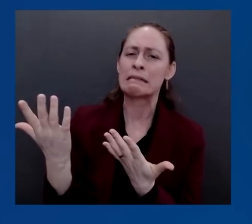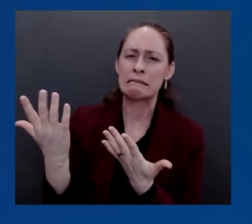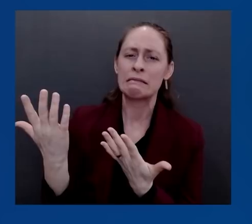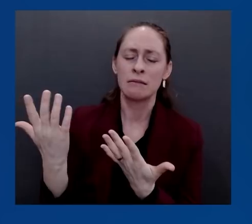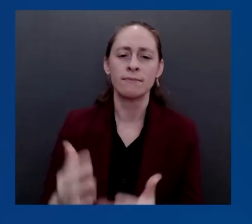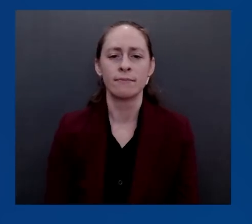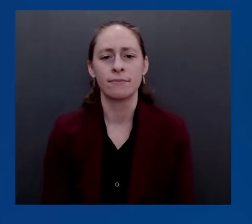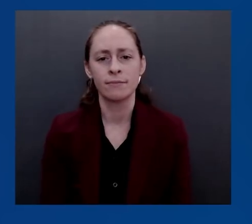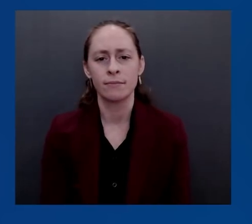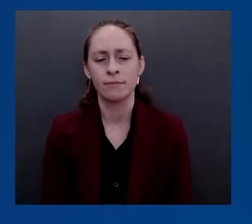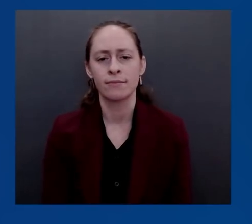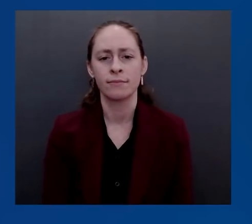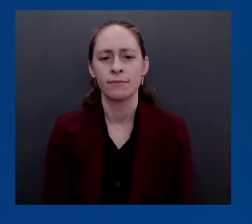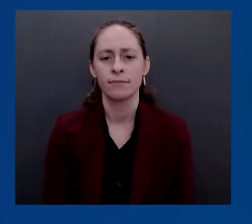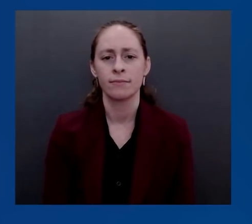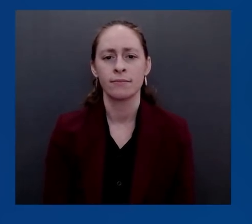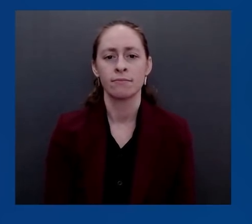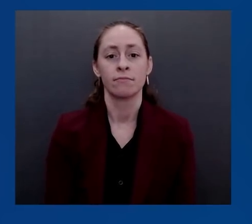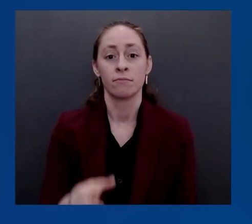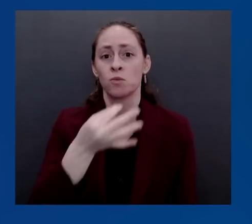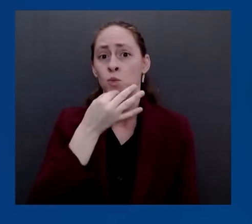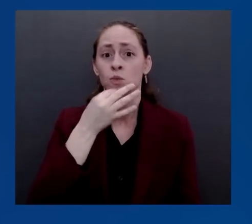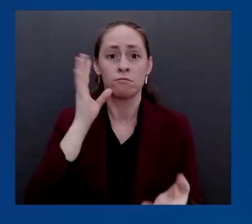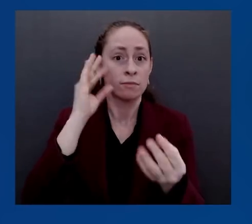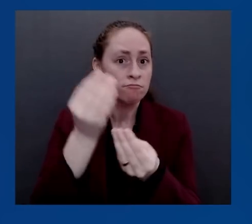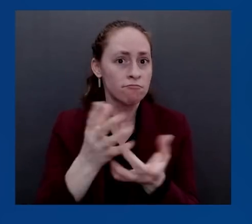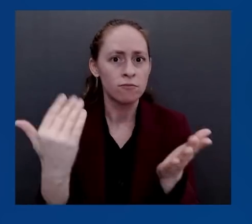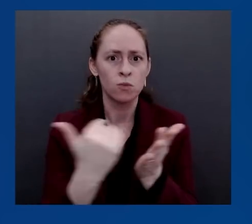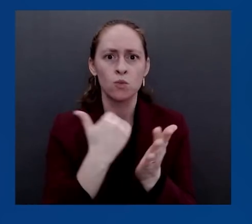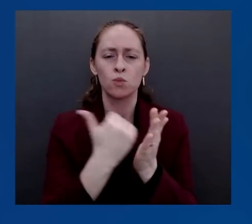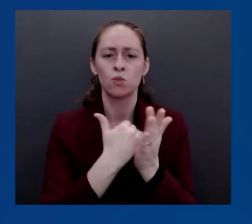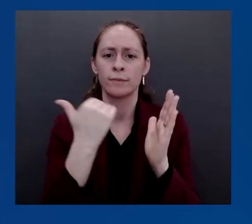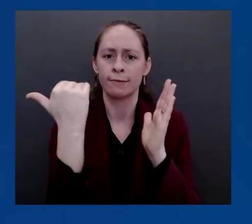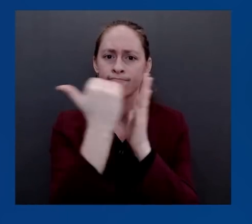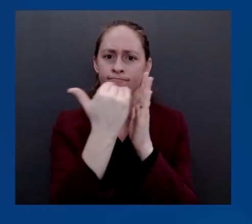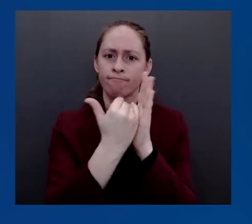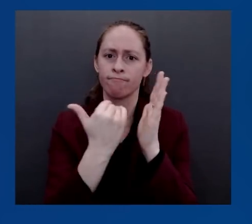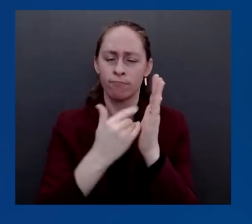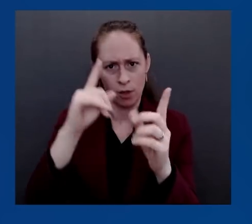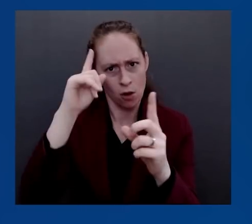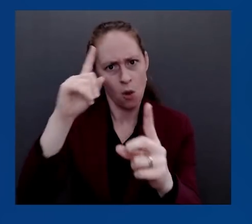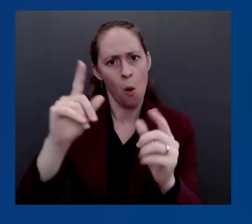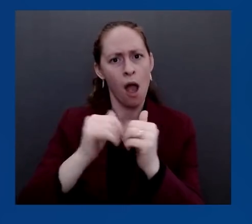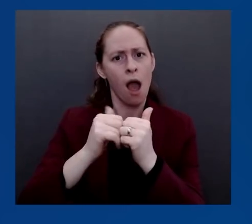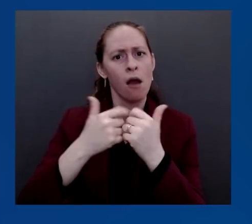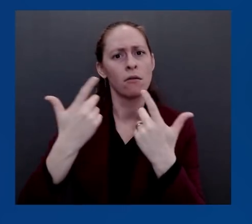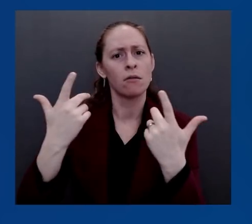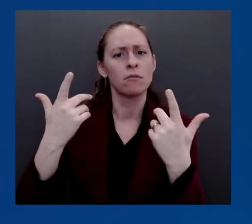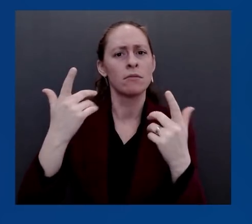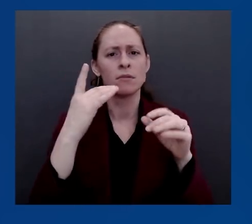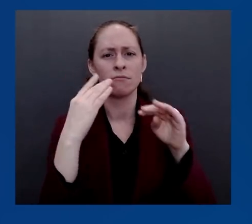and encourages prevention measures when they are most needed to protect public health and our hospitals.